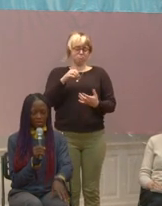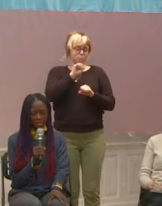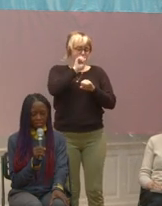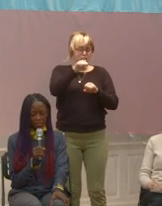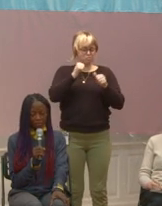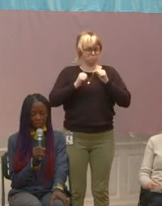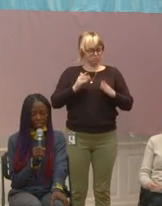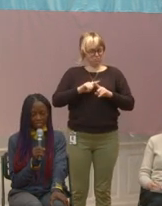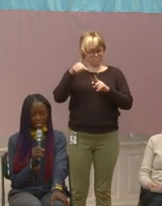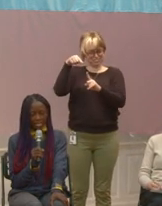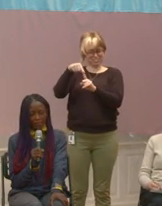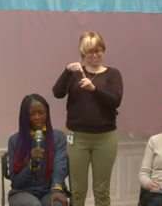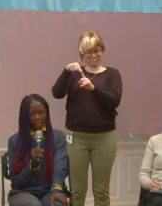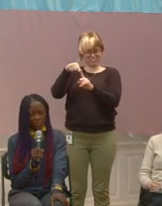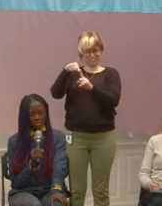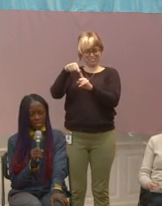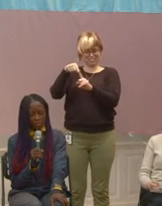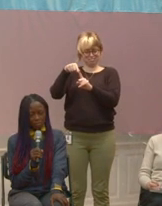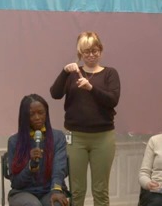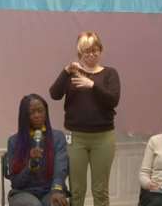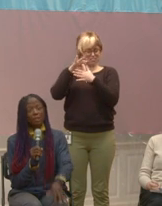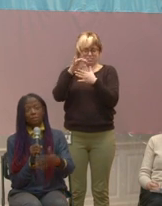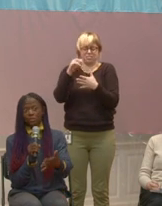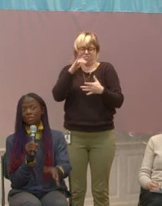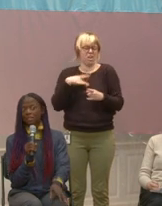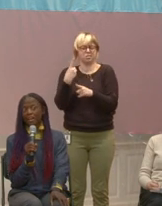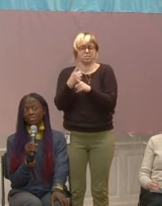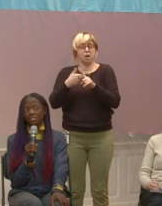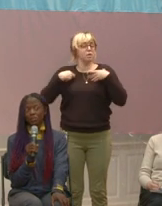context didn't feel right. And my first opportunity actually